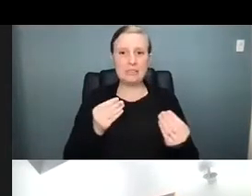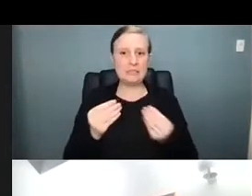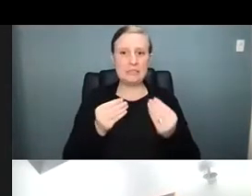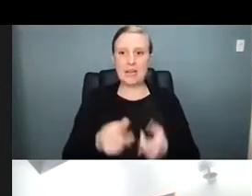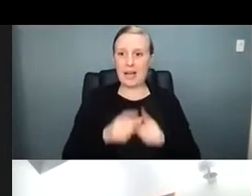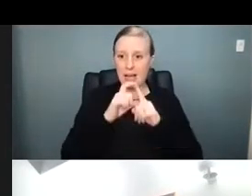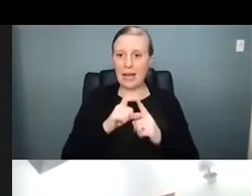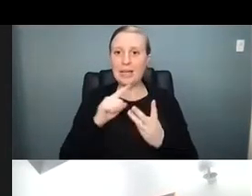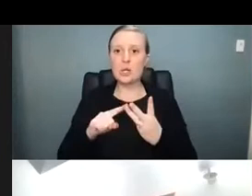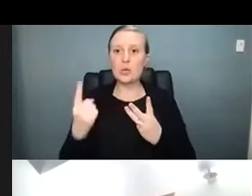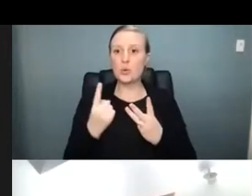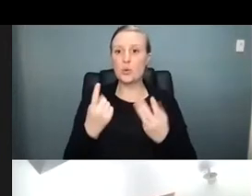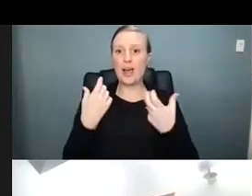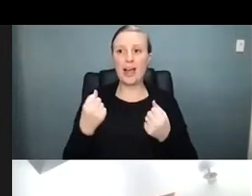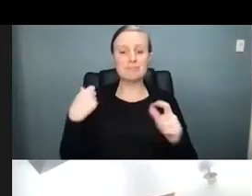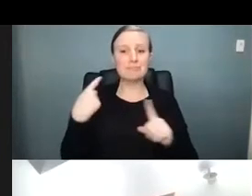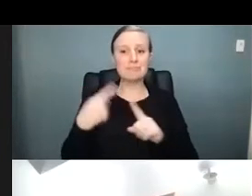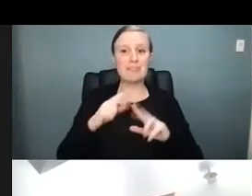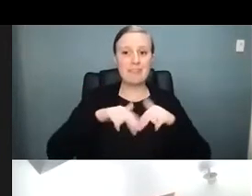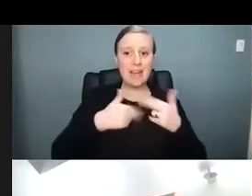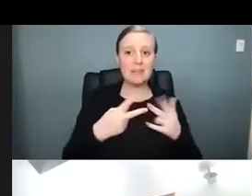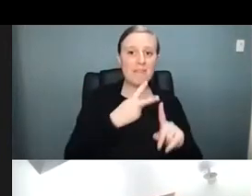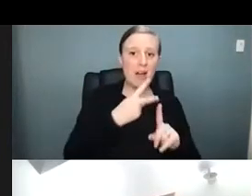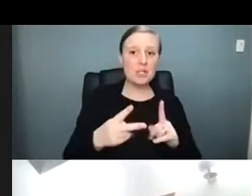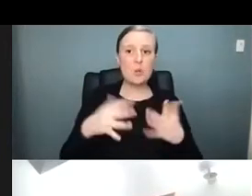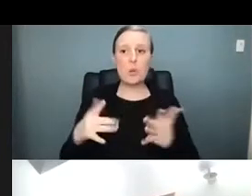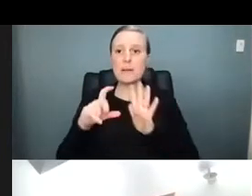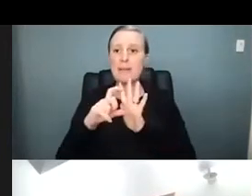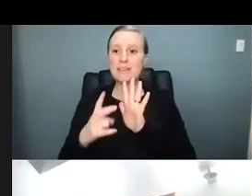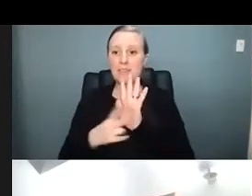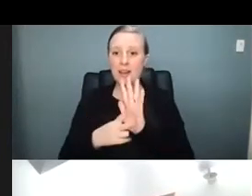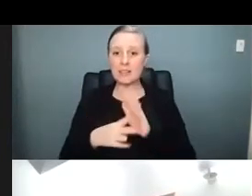We work with many of you to build community digital capability through programs, such